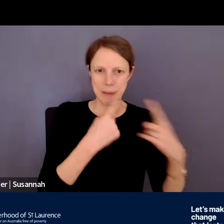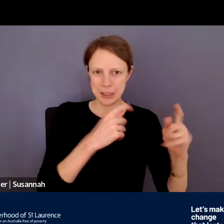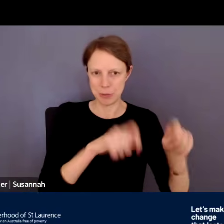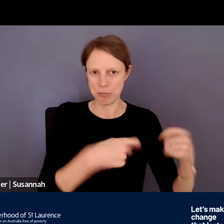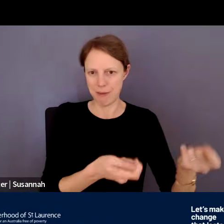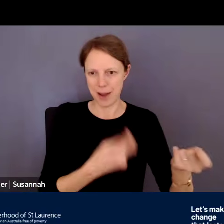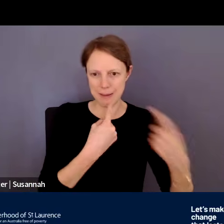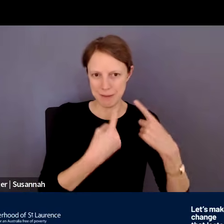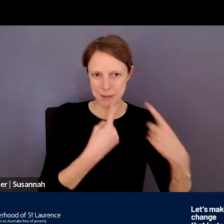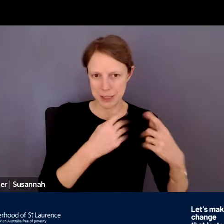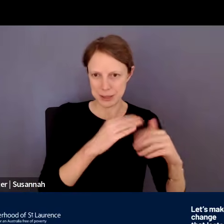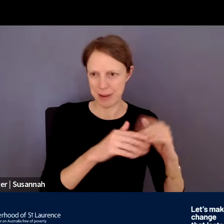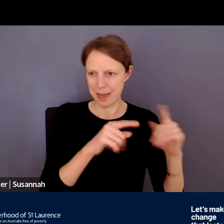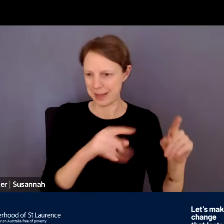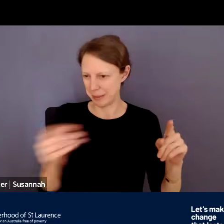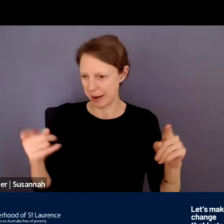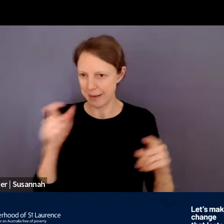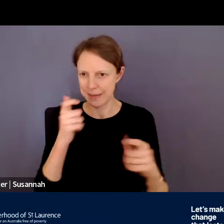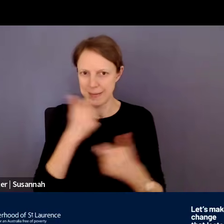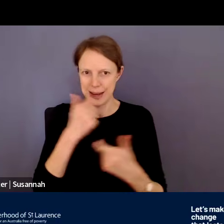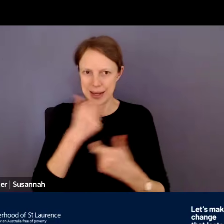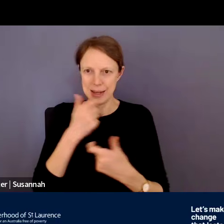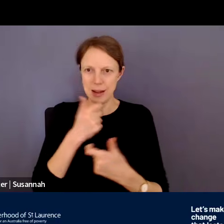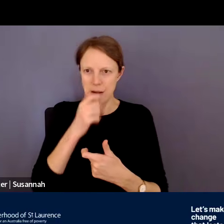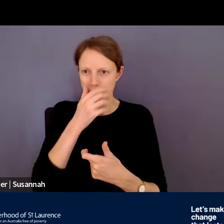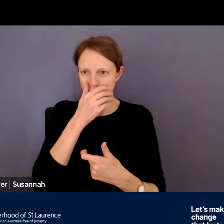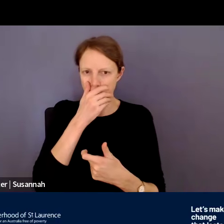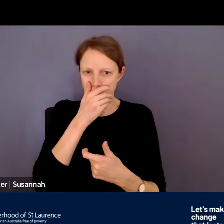a hilarious comment in the thing about, we already have Raising Children's Network. Yes. It would be